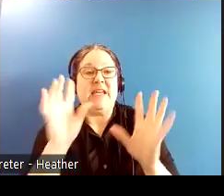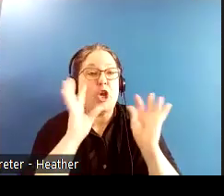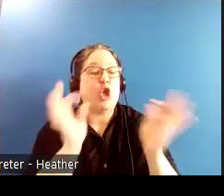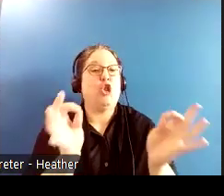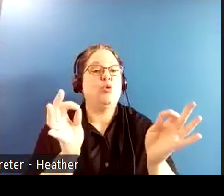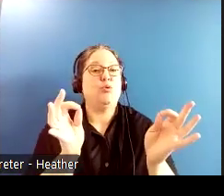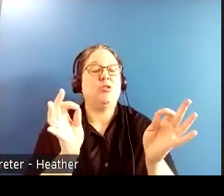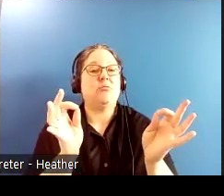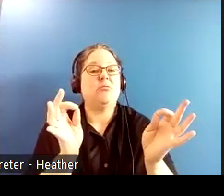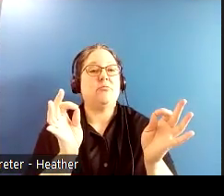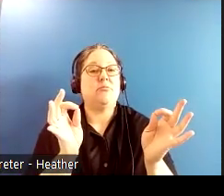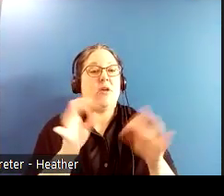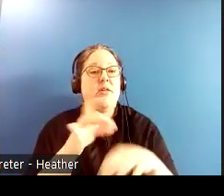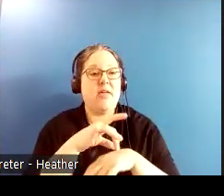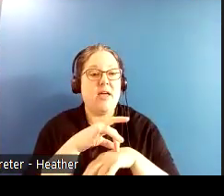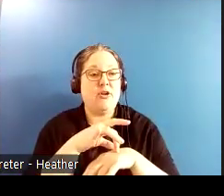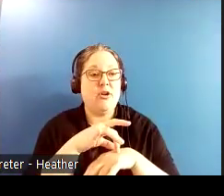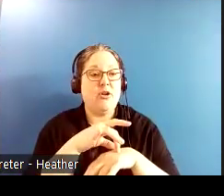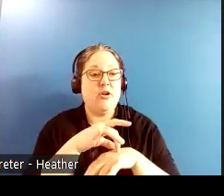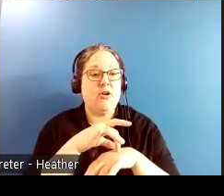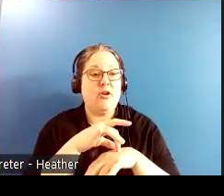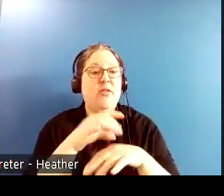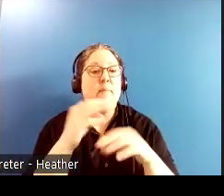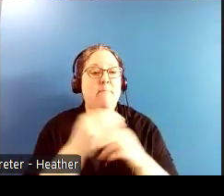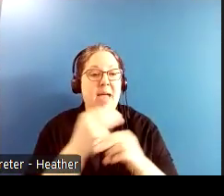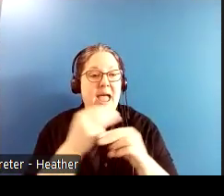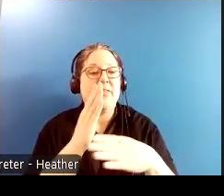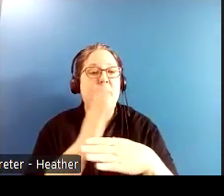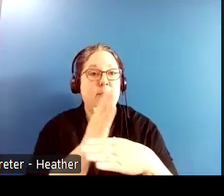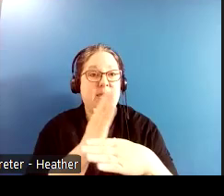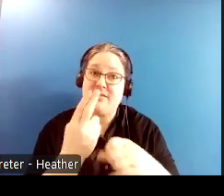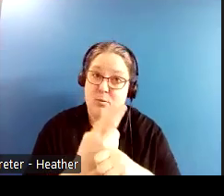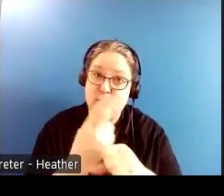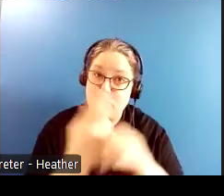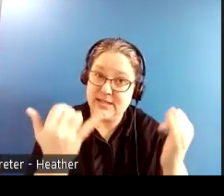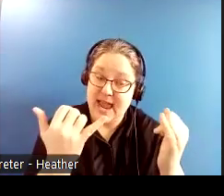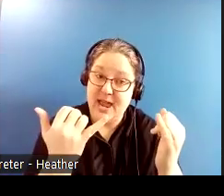the arithmetical mean which is the modern mean that we use now uh is is about that much and